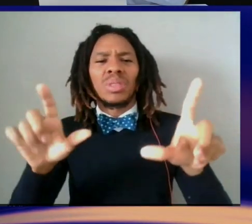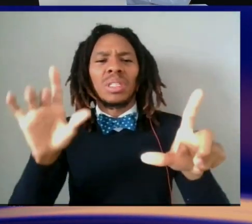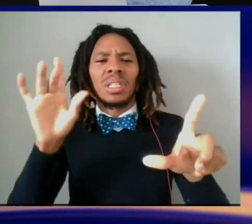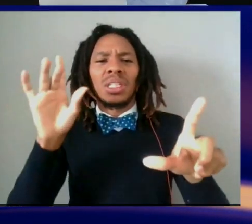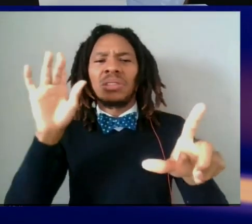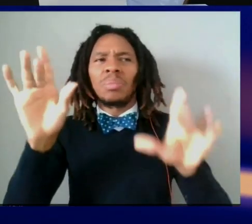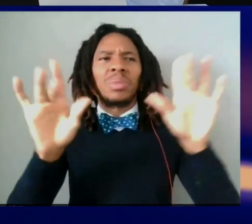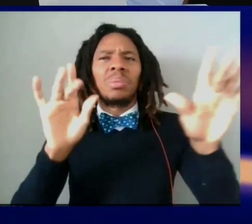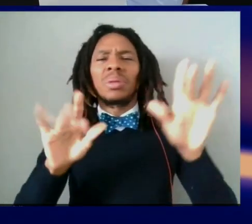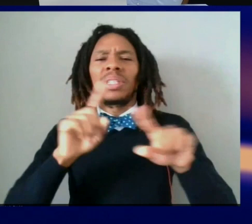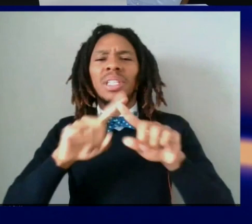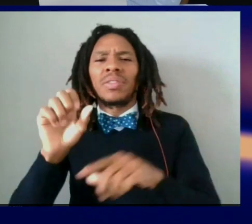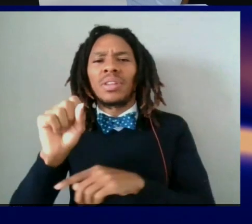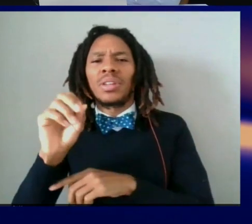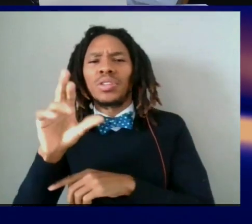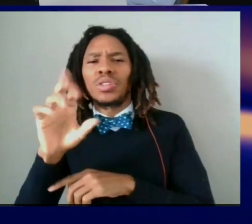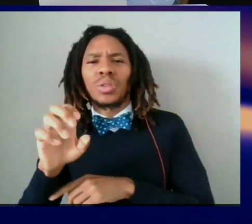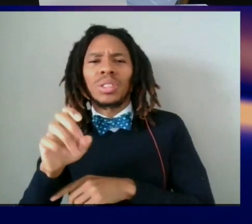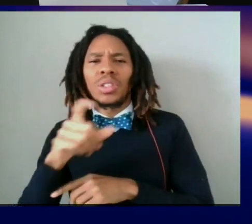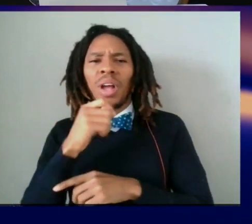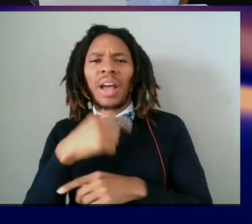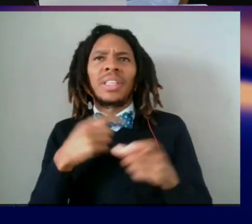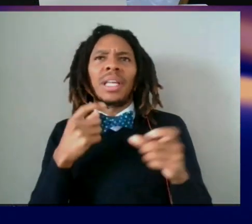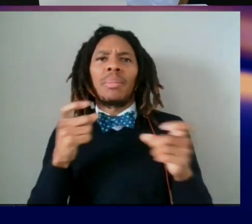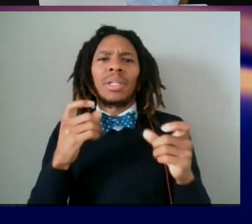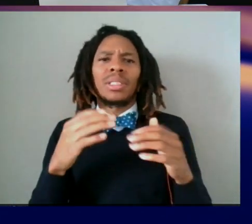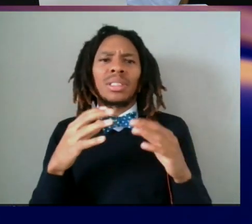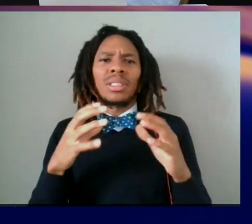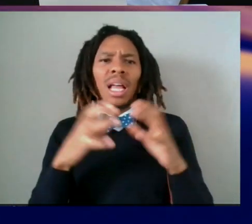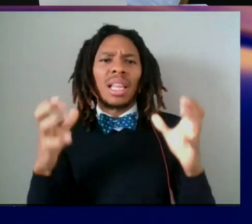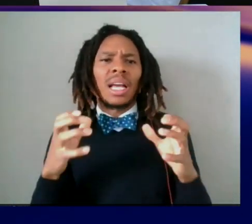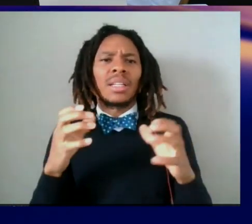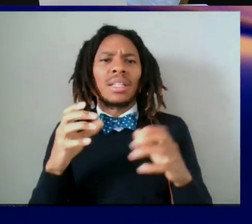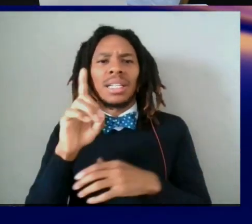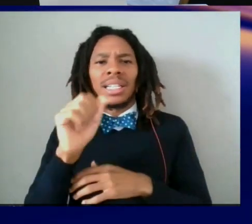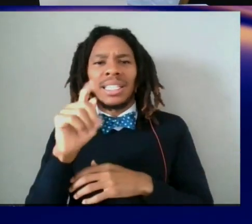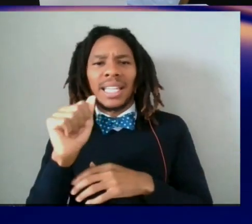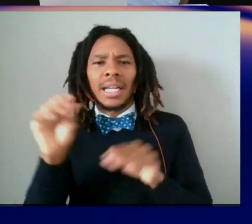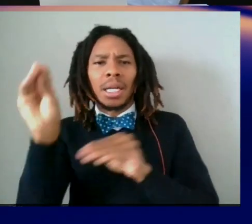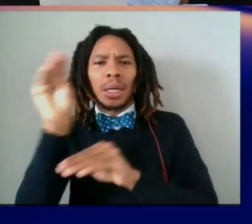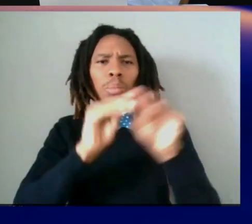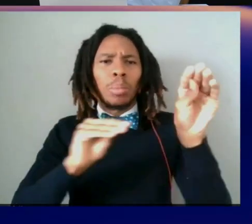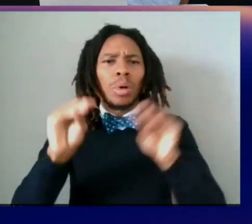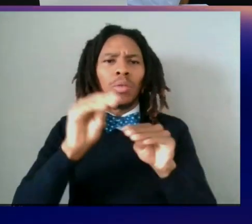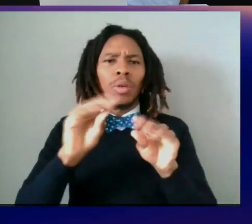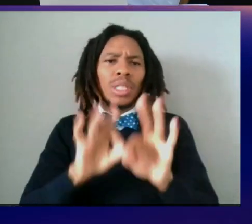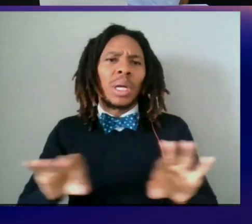and you didn't really have to manage much, data movement as you mentioned, is really key to the overall experience. Right.